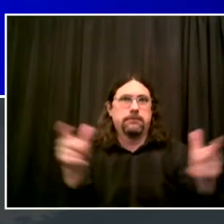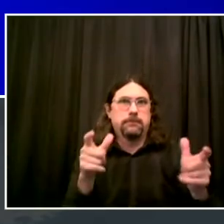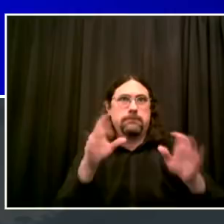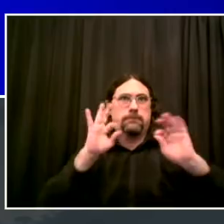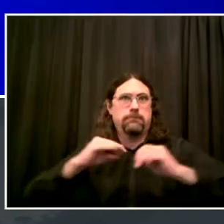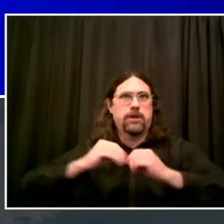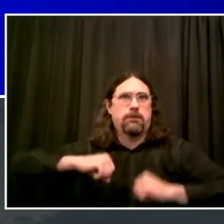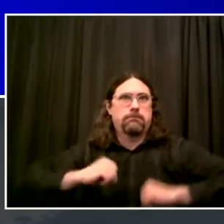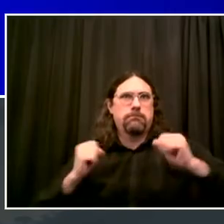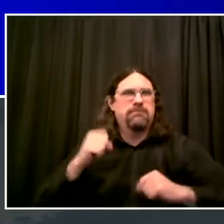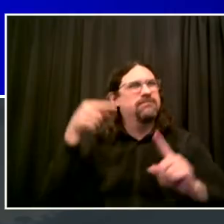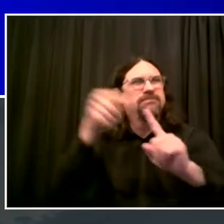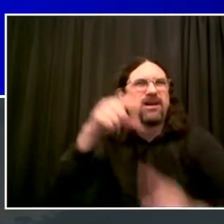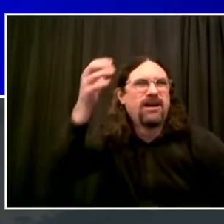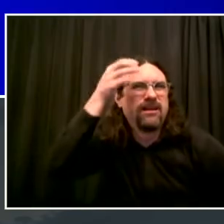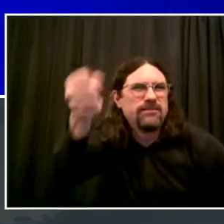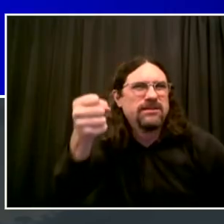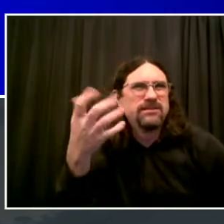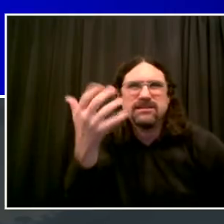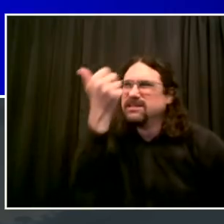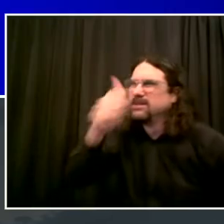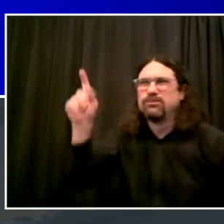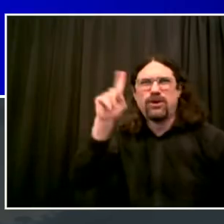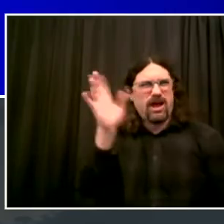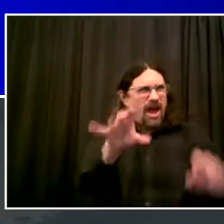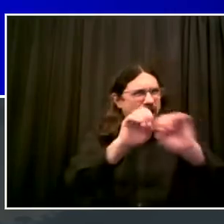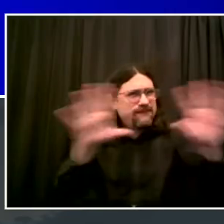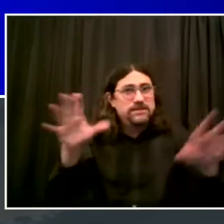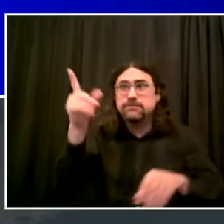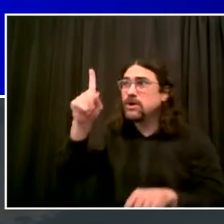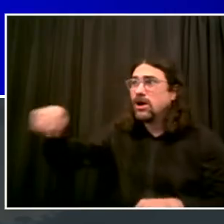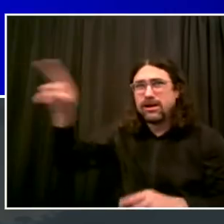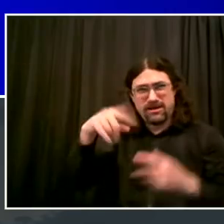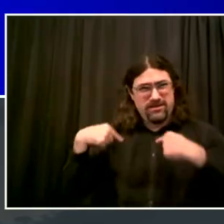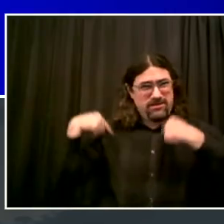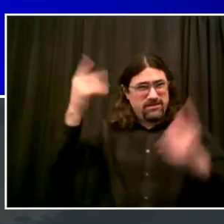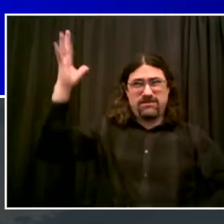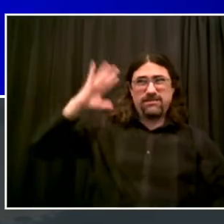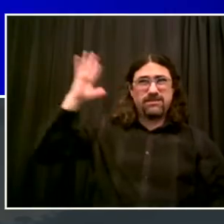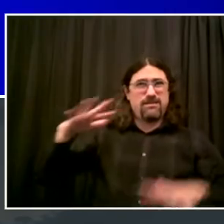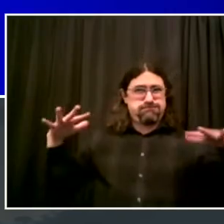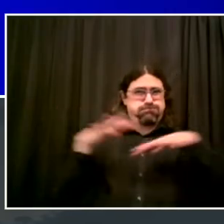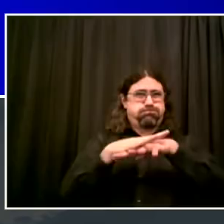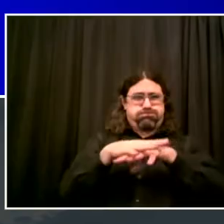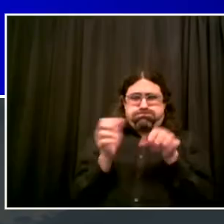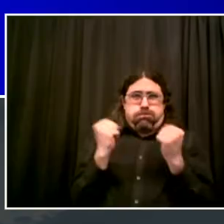REGISTER OR ELEVATORS, KEEP IT TO ONE PERSON